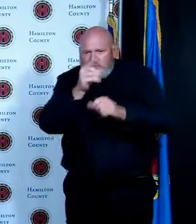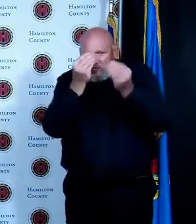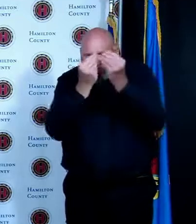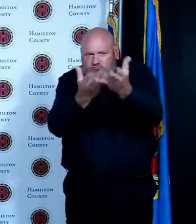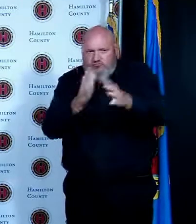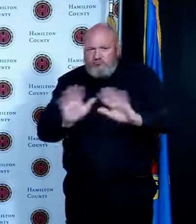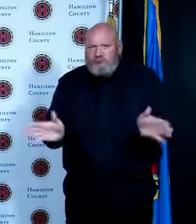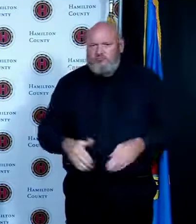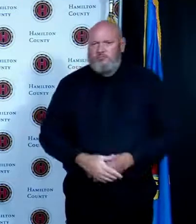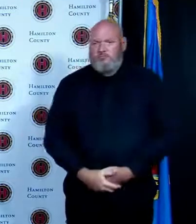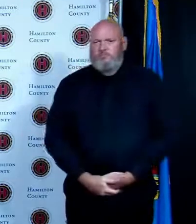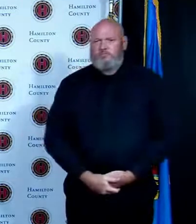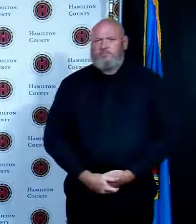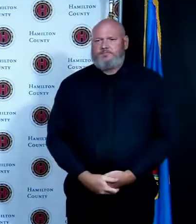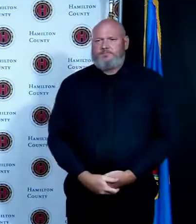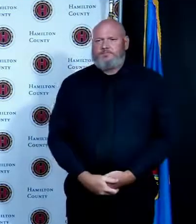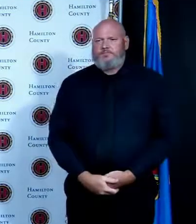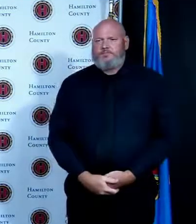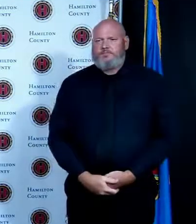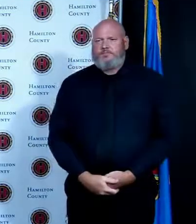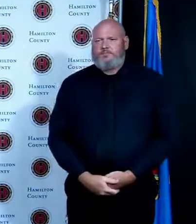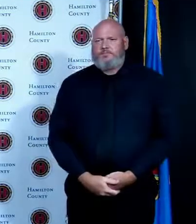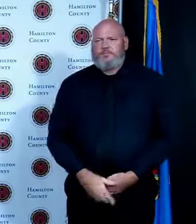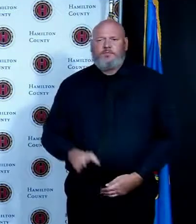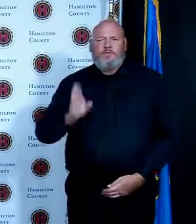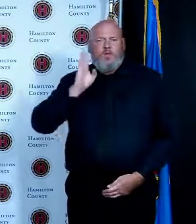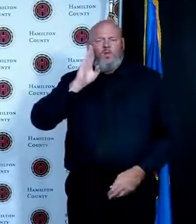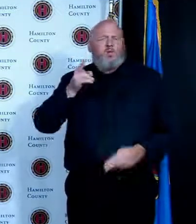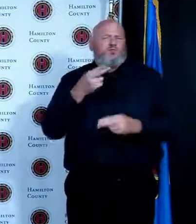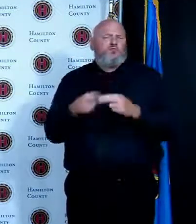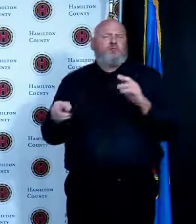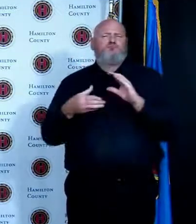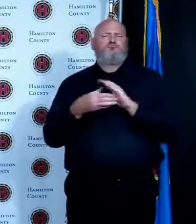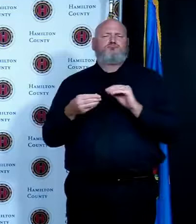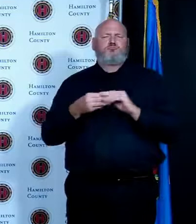I want to convey just a quick story yesterday